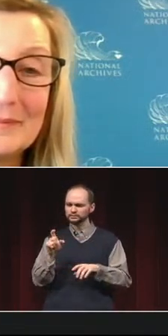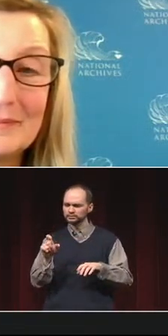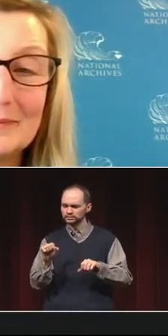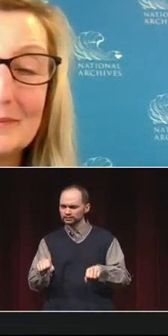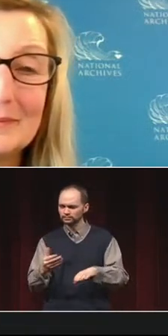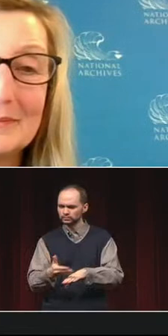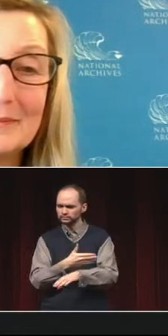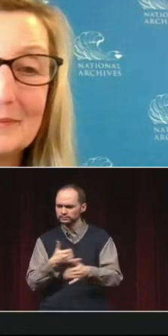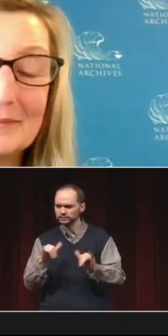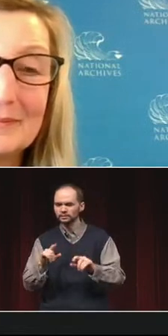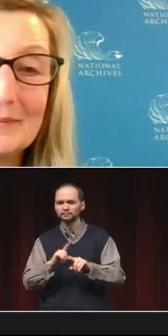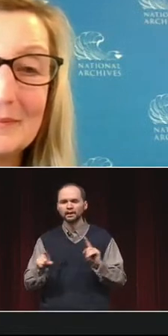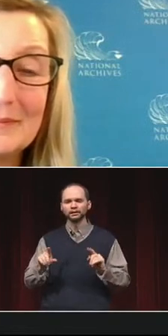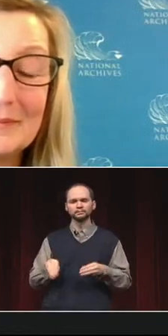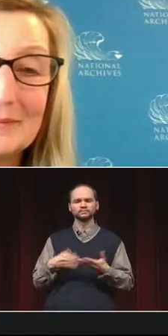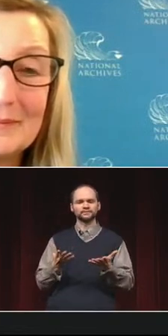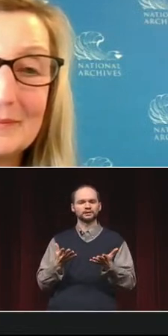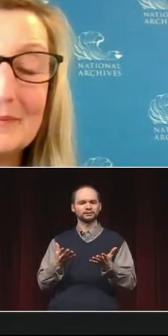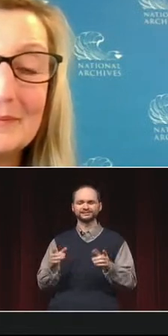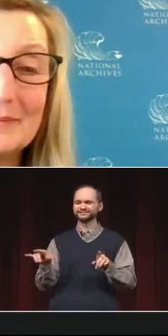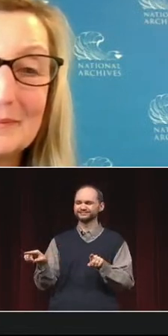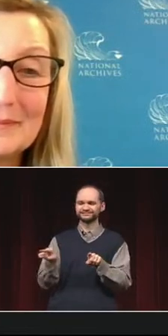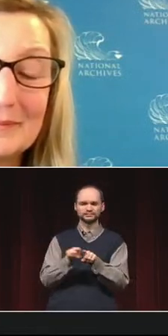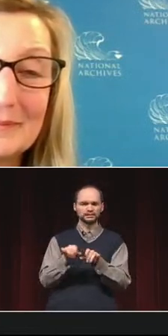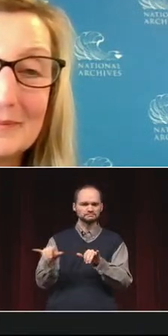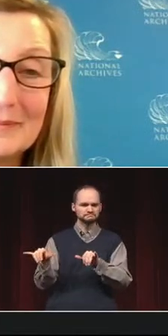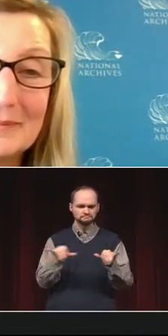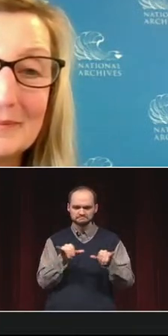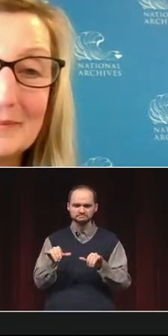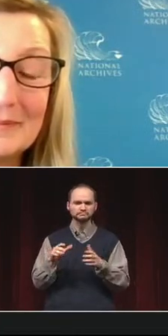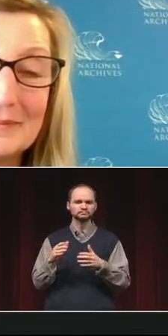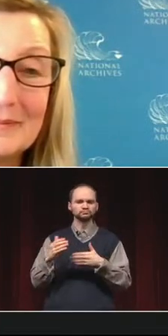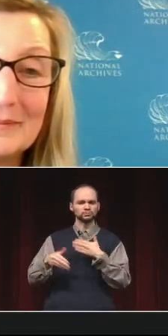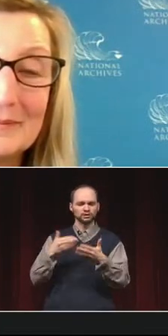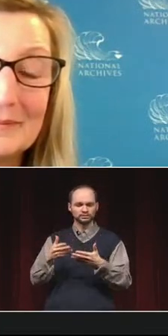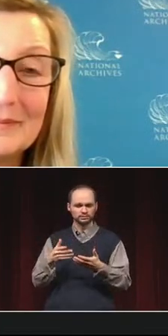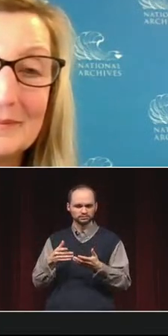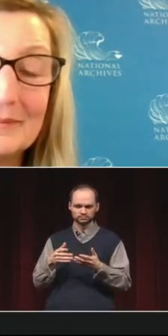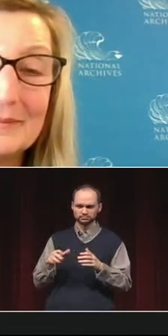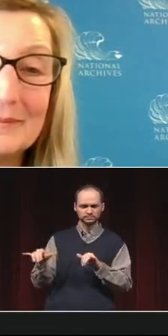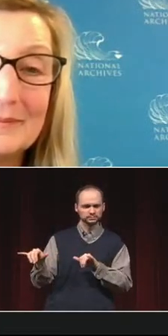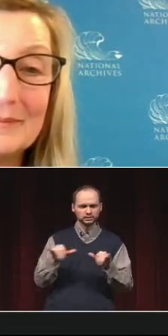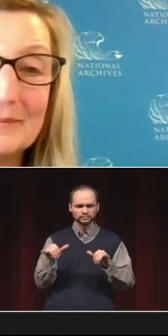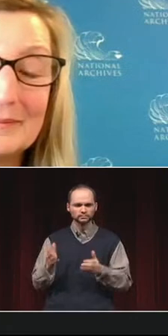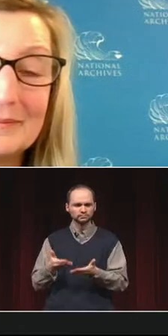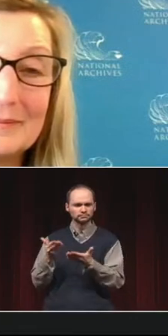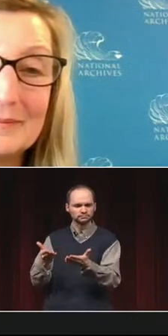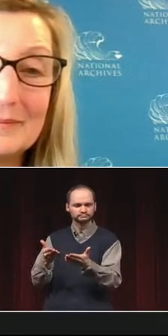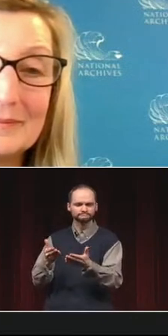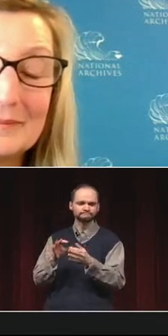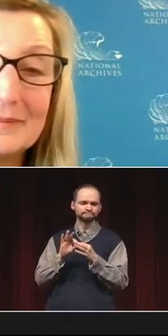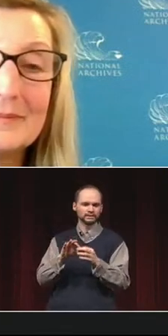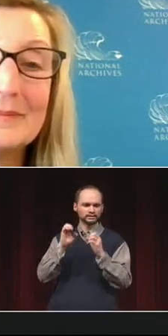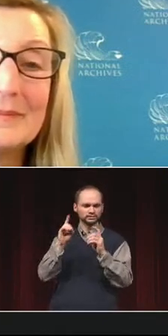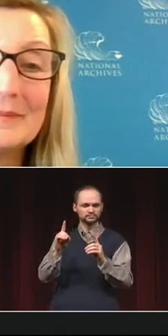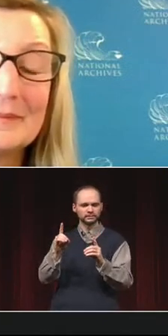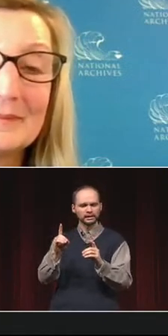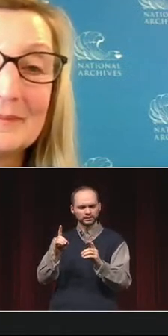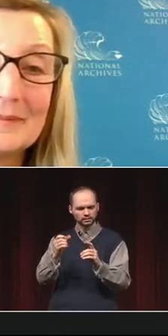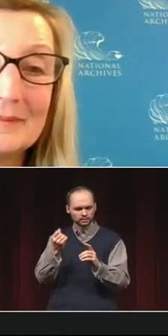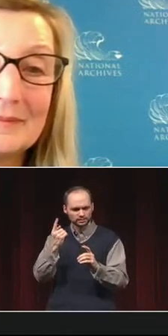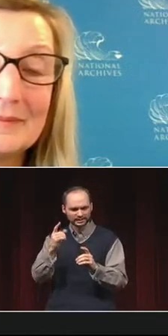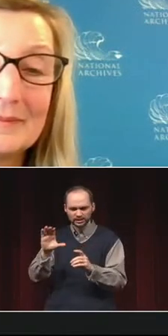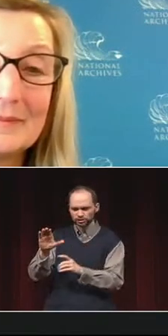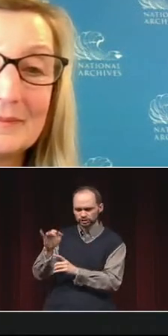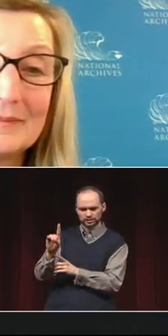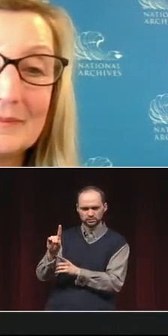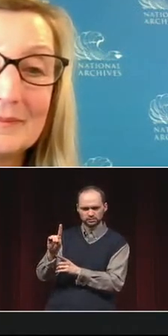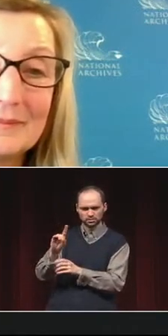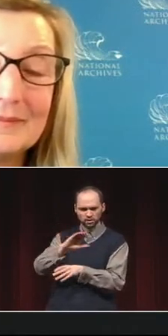process and offerings in education that every child deserves to have. I did meet a president